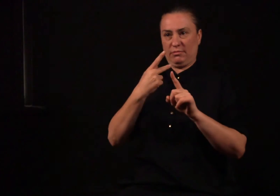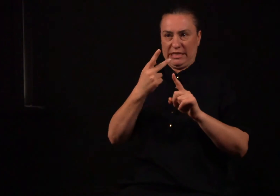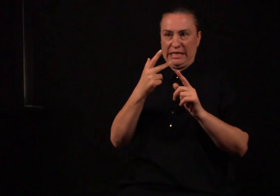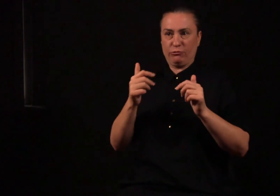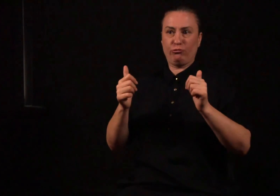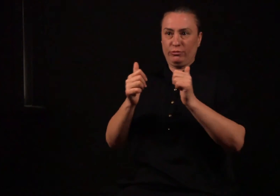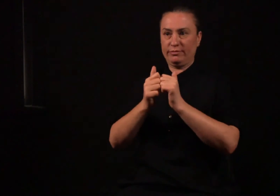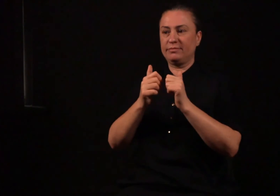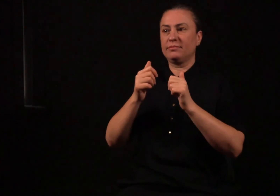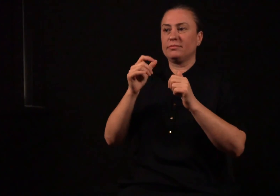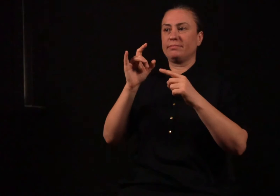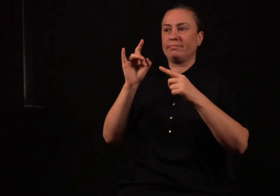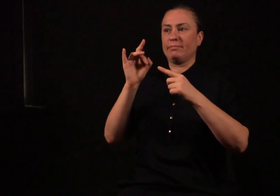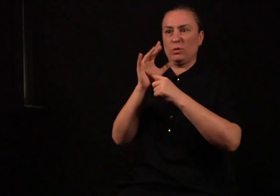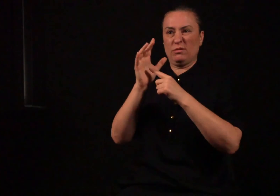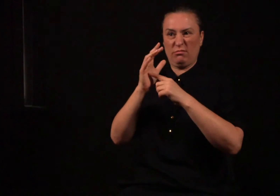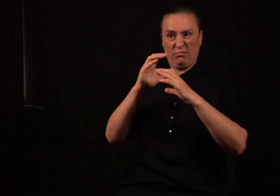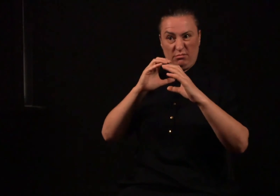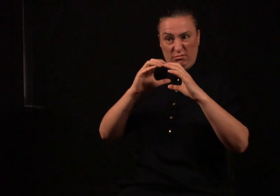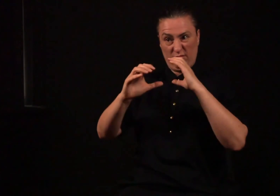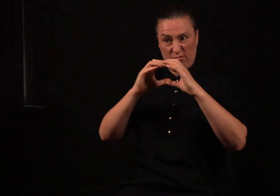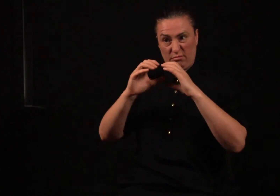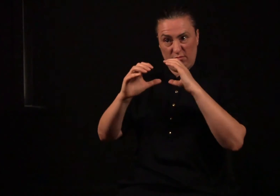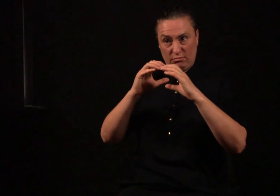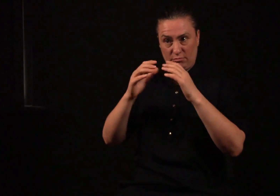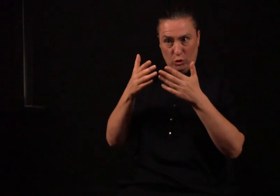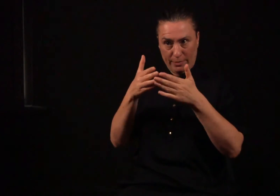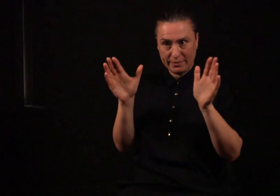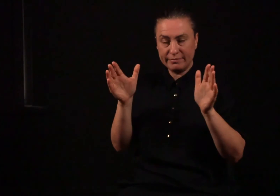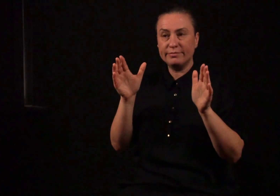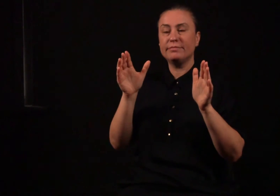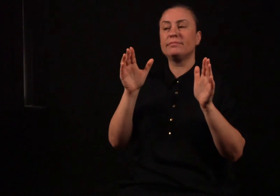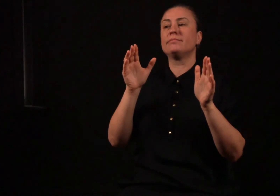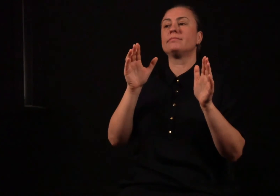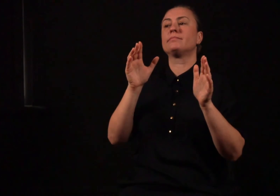I think we both agree on this, it's important to communicate with each other